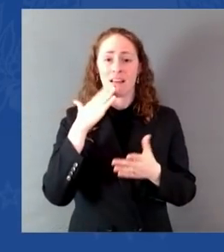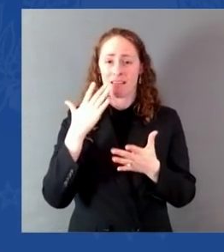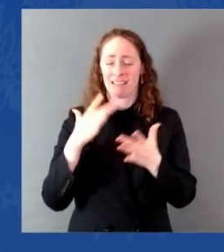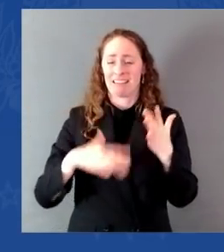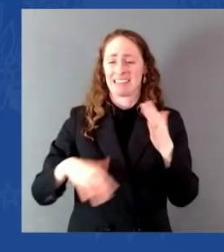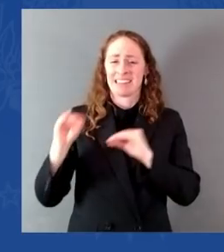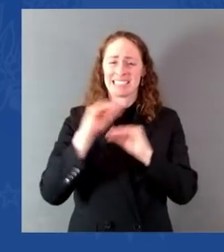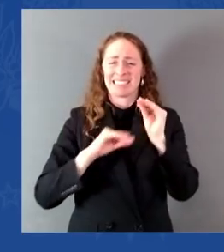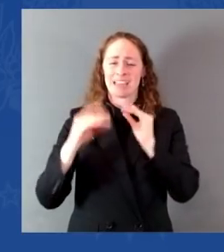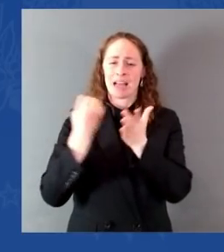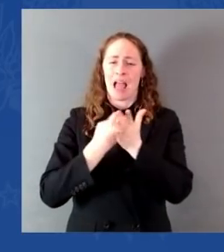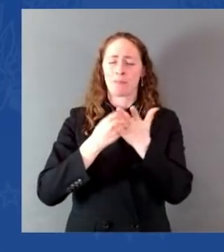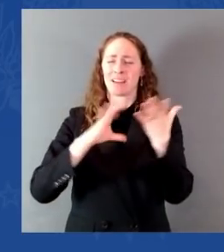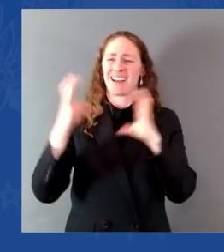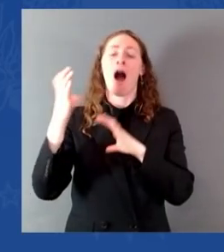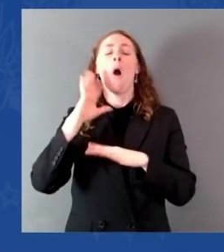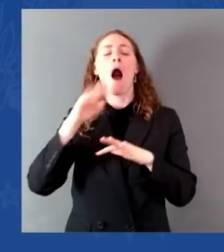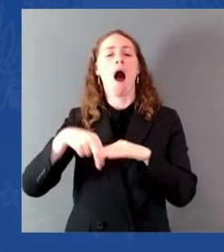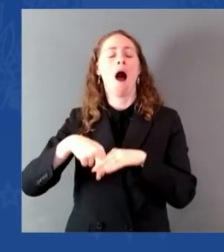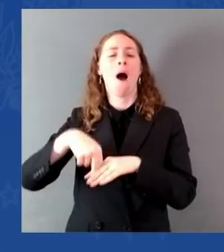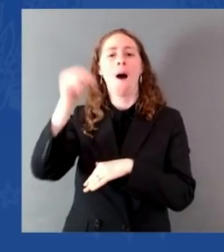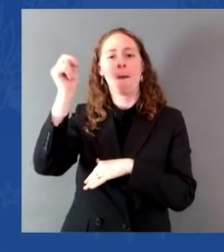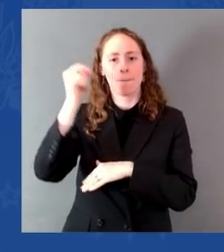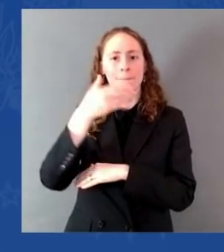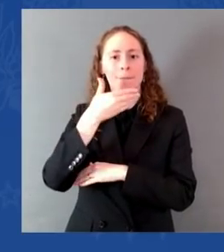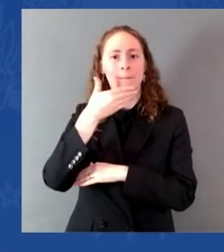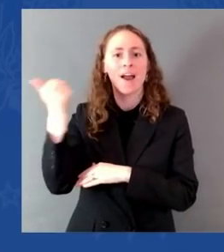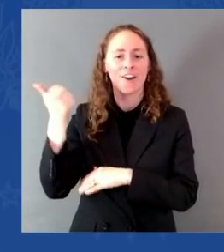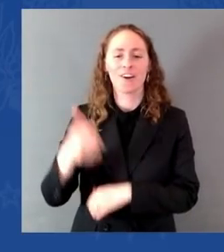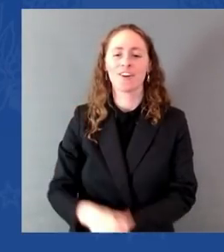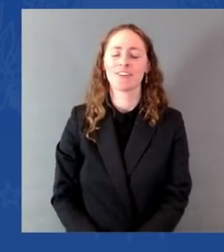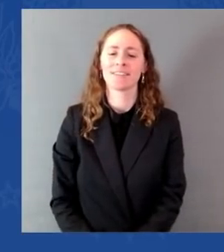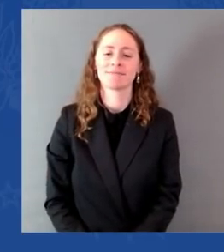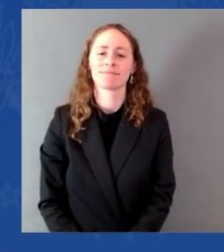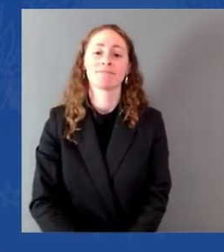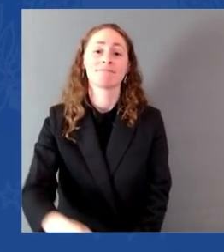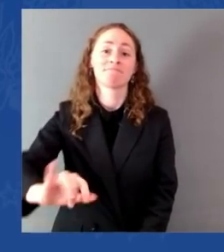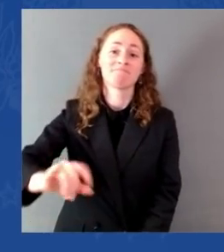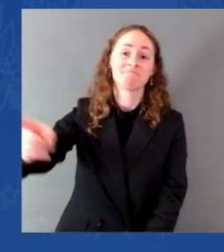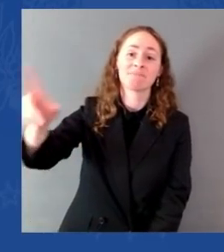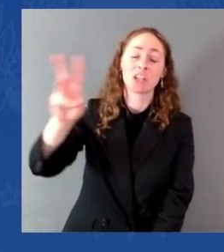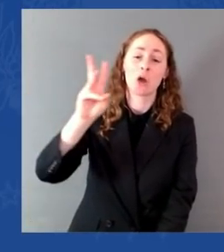confirmed my plans do not add to inflationary pressures. Not liberal think tanks --